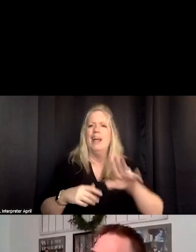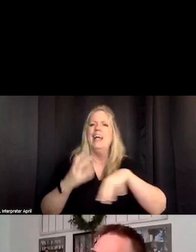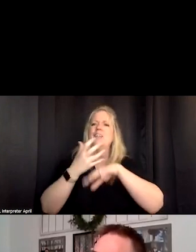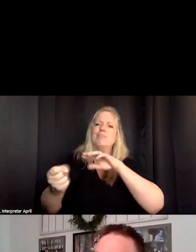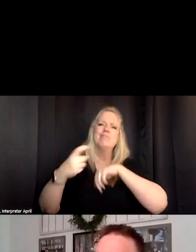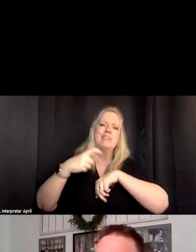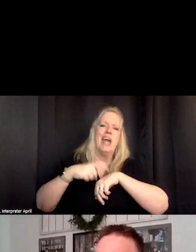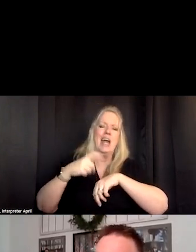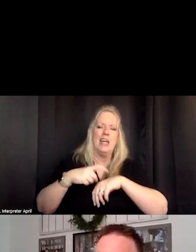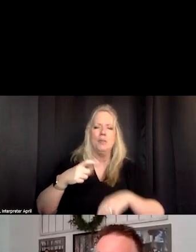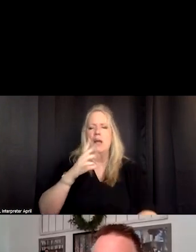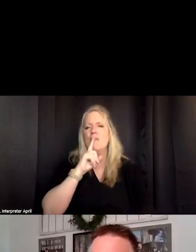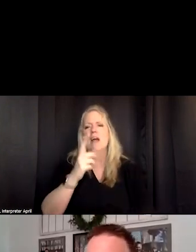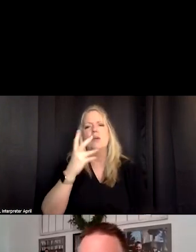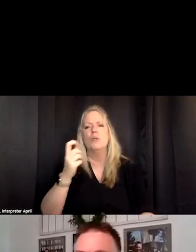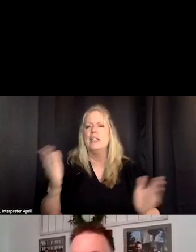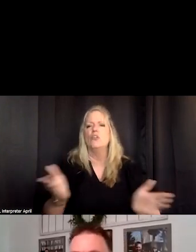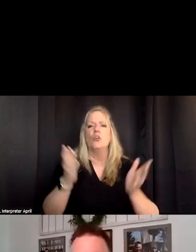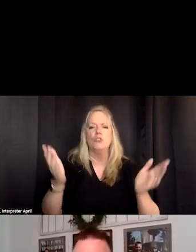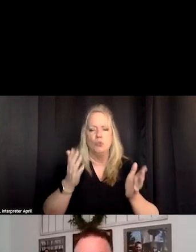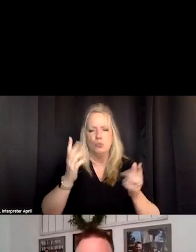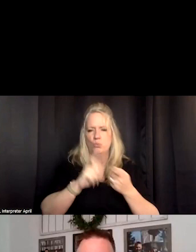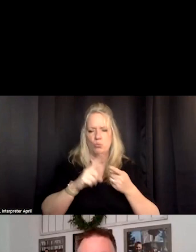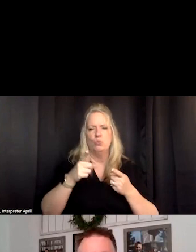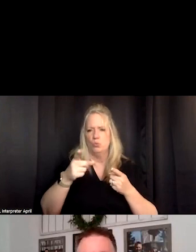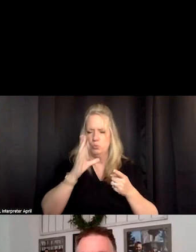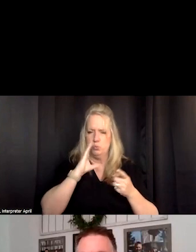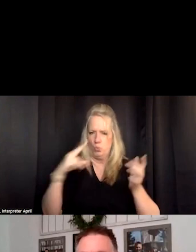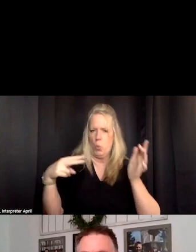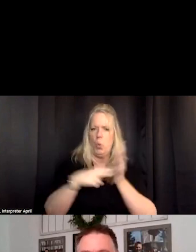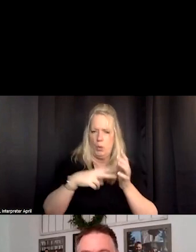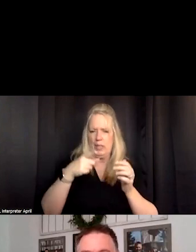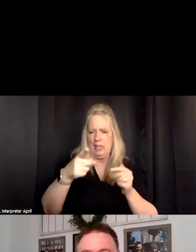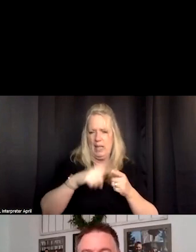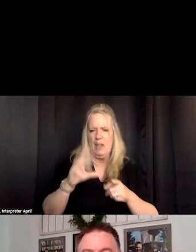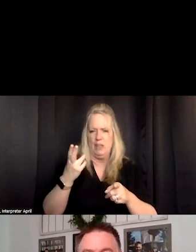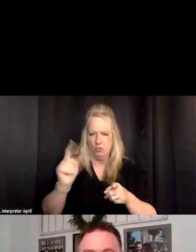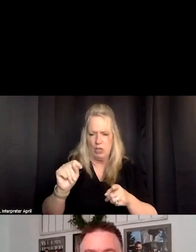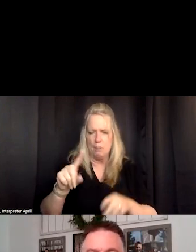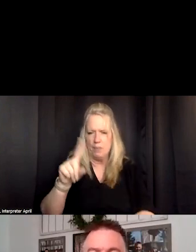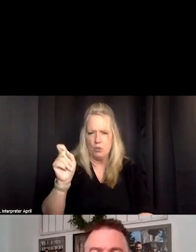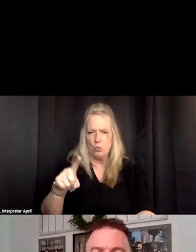I WOULD ENCOURAGE YOU THAT YOU LOOK AT THE CHAT, THERE WAS A" FROM SUZANNE, A QUESTION FROM